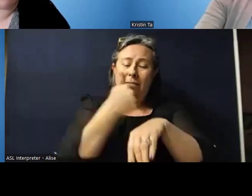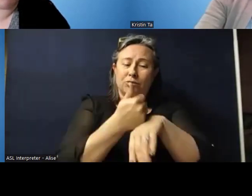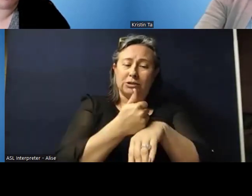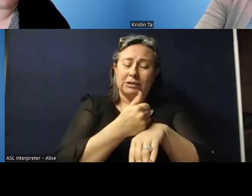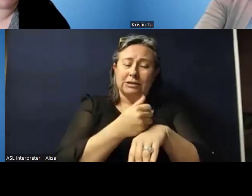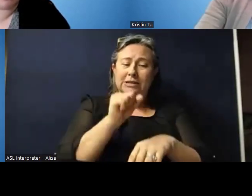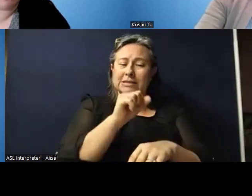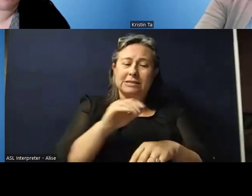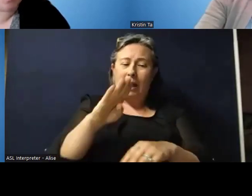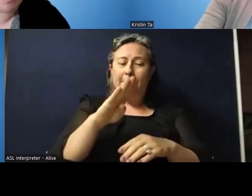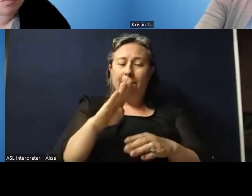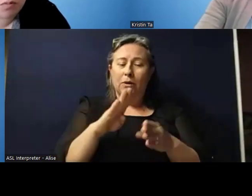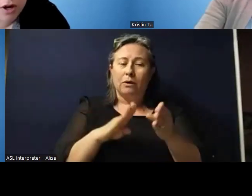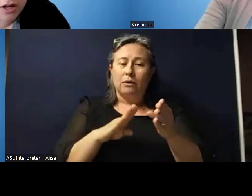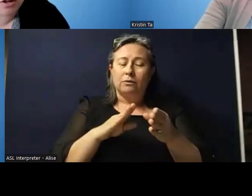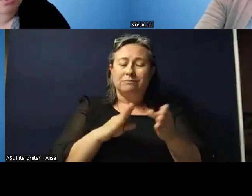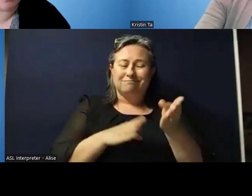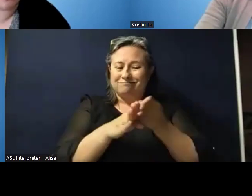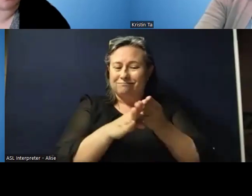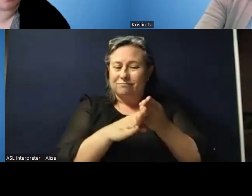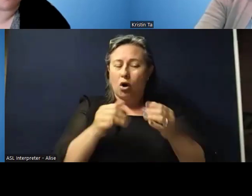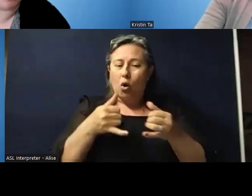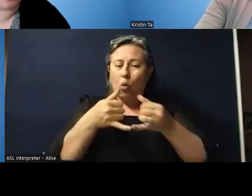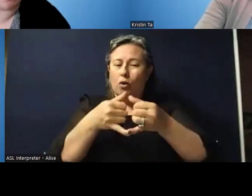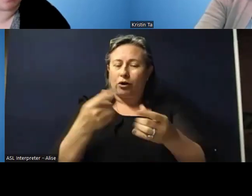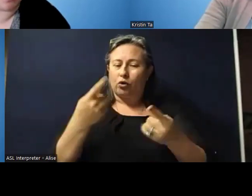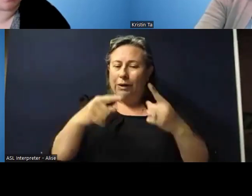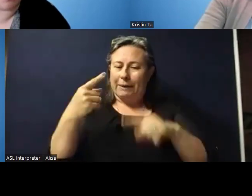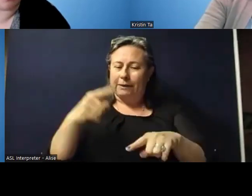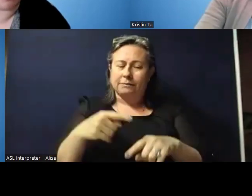What U.S. Prime recipients or ...